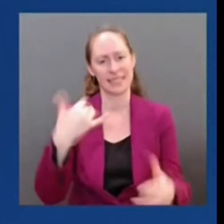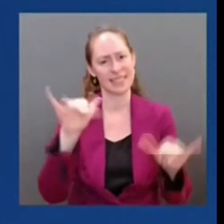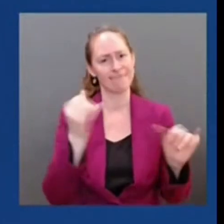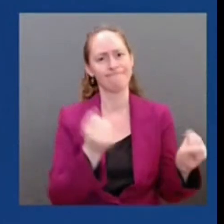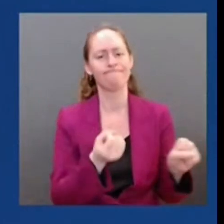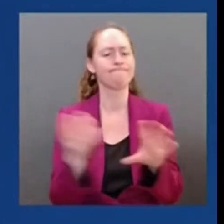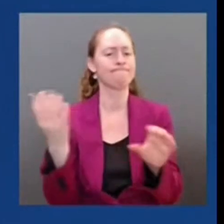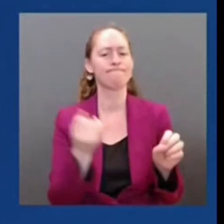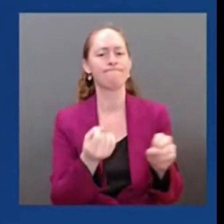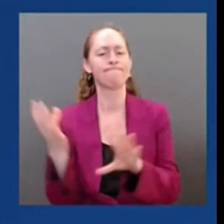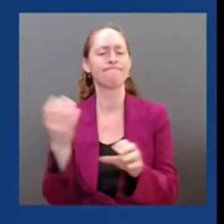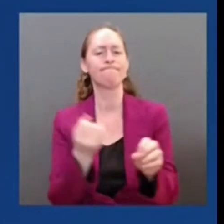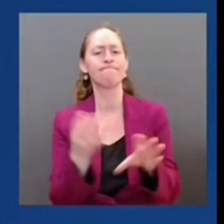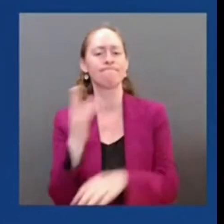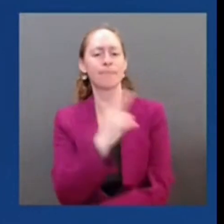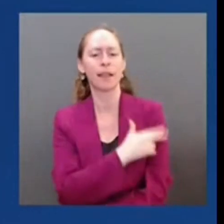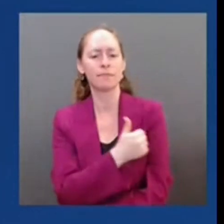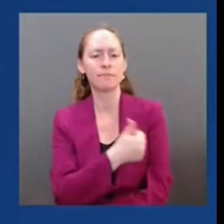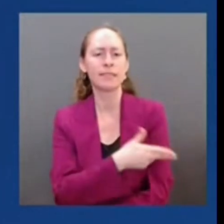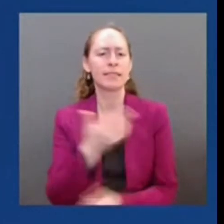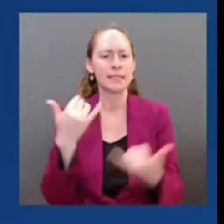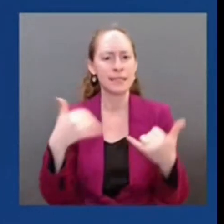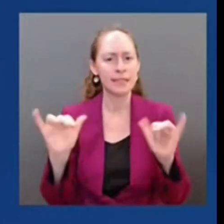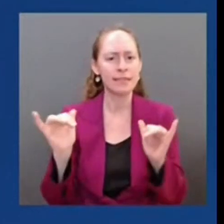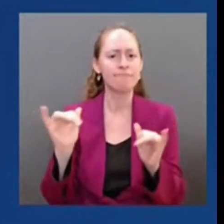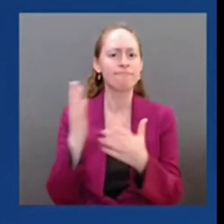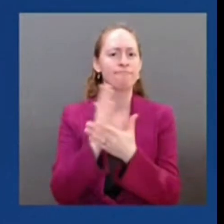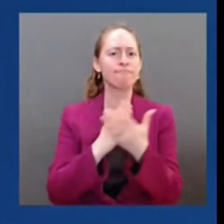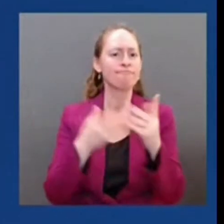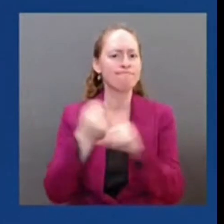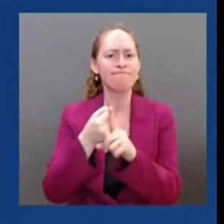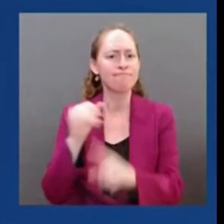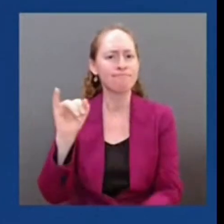FACT HOSPITALIZATION LAG WHEN